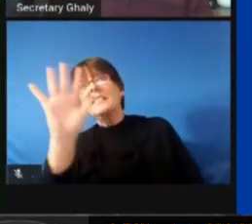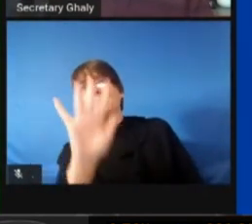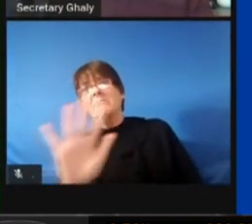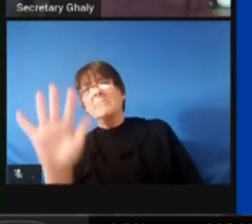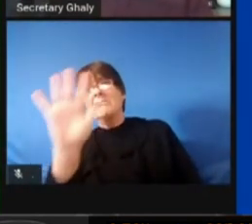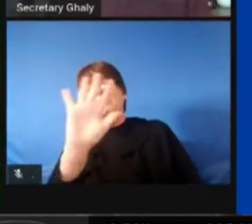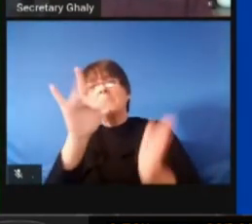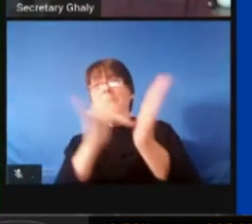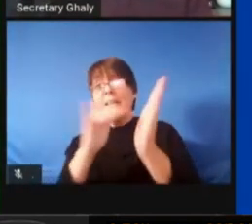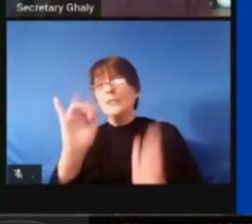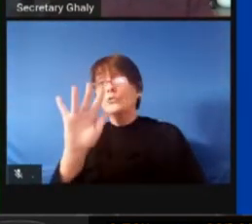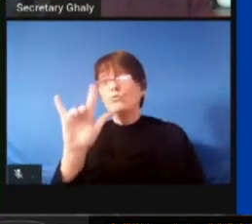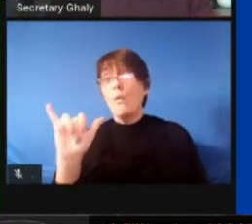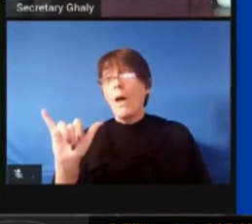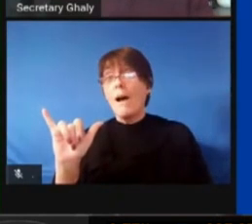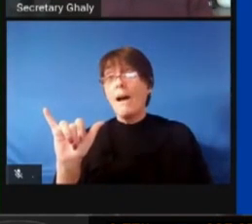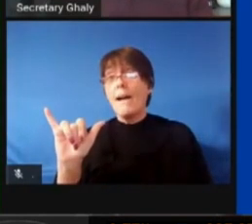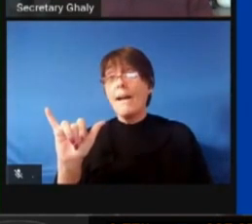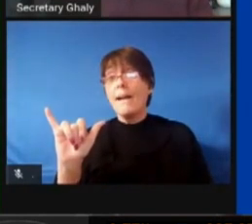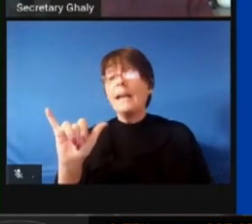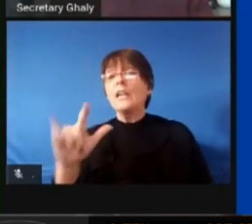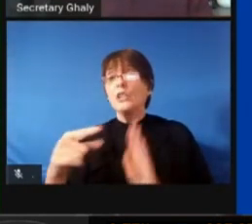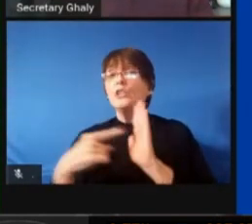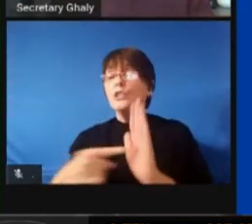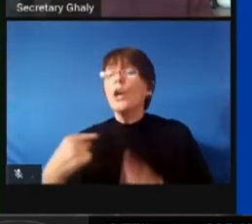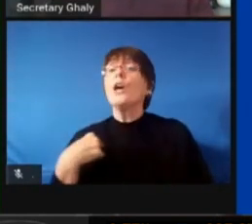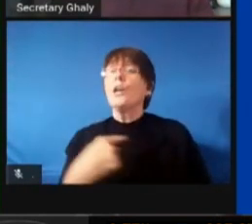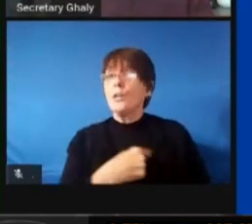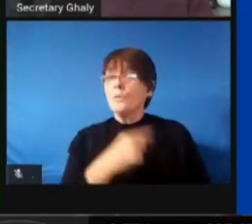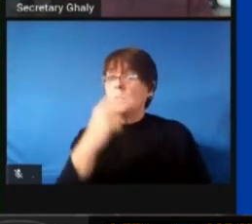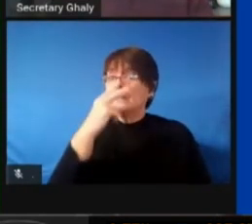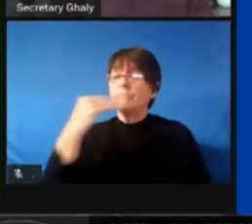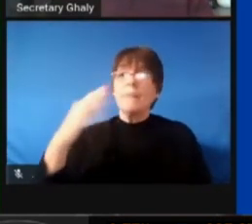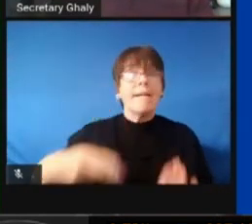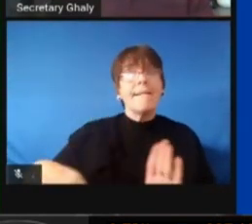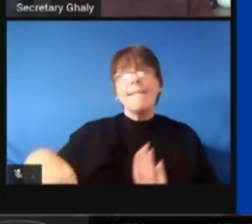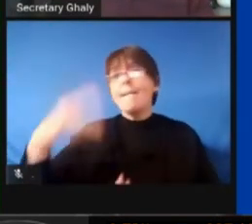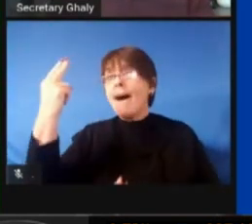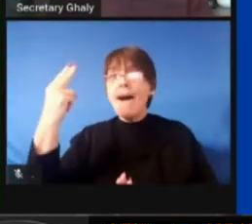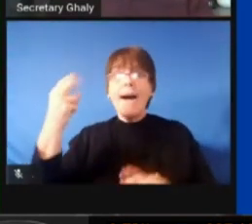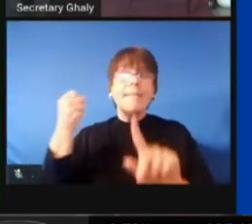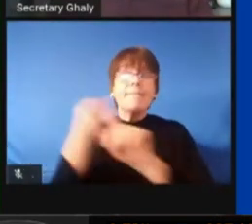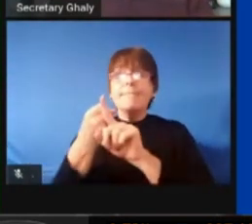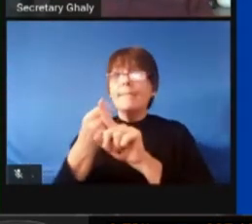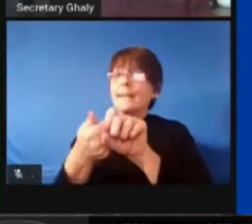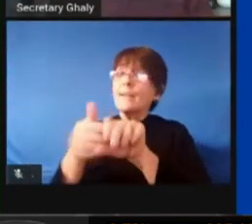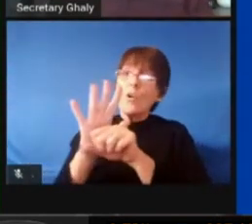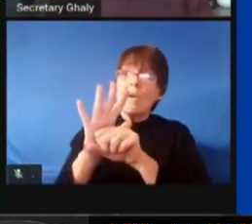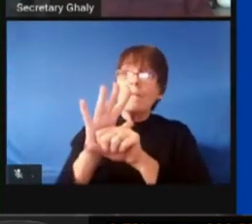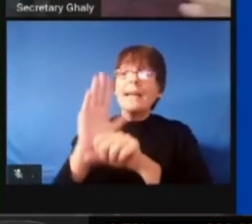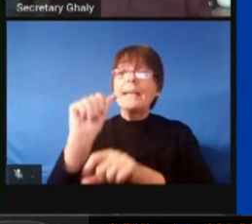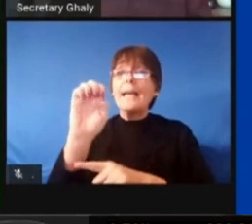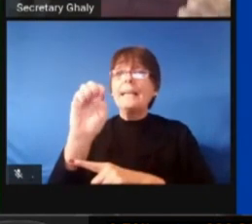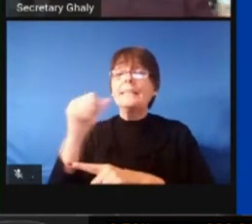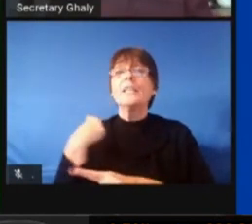REAL SURGE IN CASES IN CALIFORNIA. THE LAST RED VERTICAL LINE IN